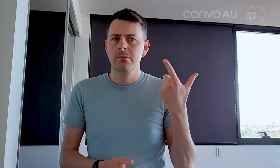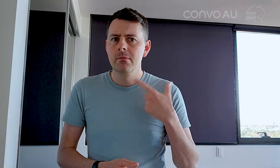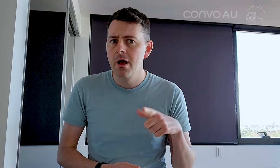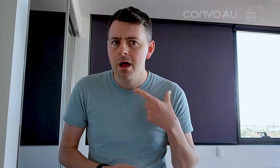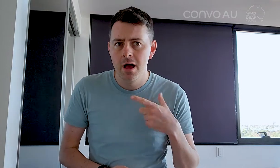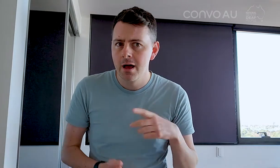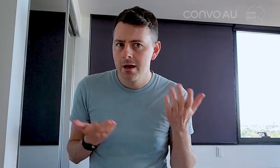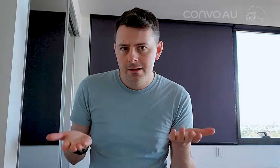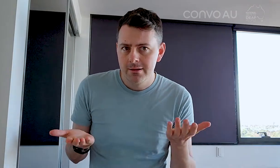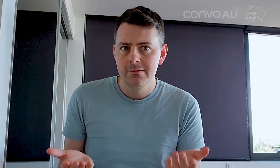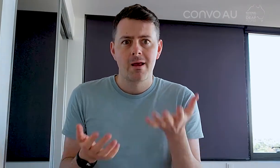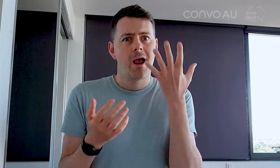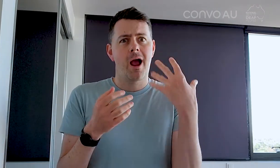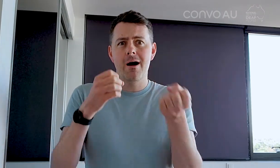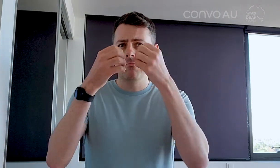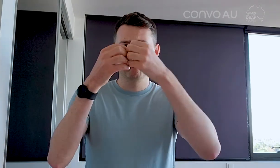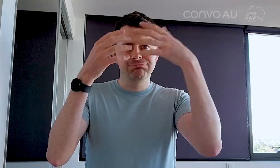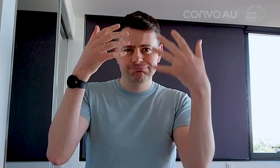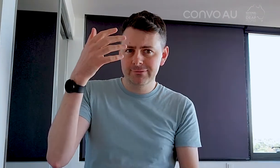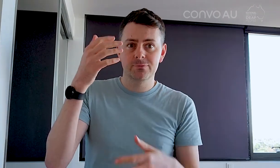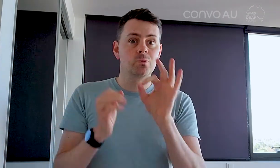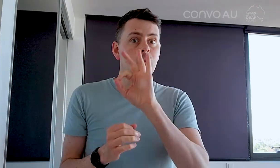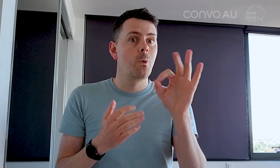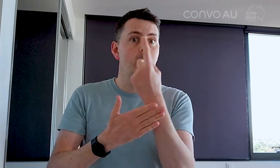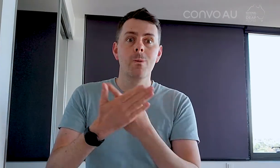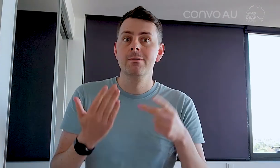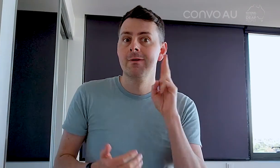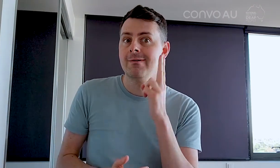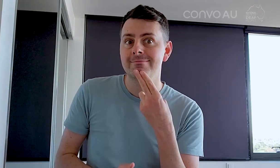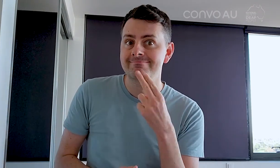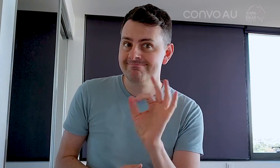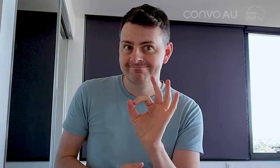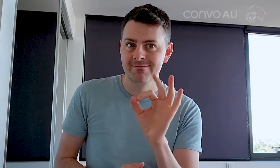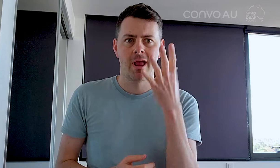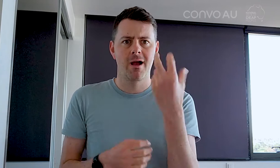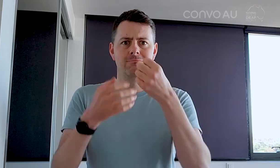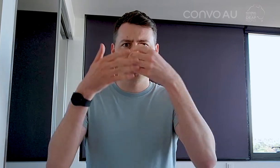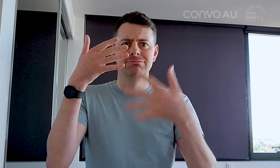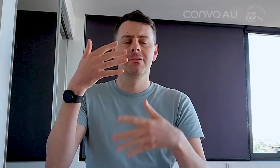We have many different identities, not just one identity such as “Deaf”...